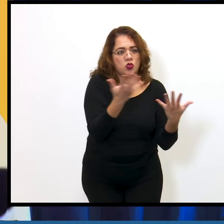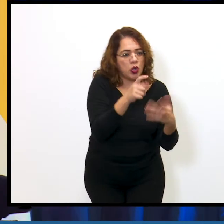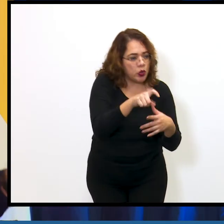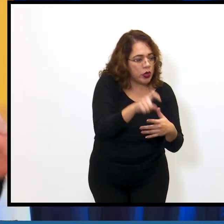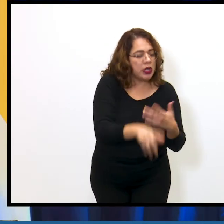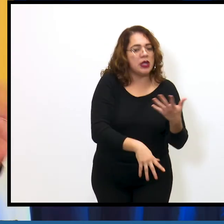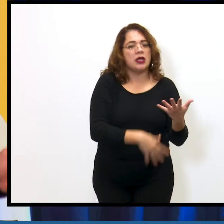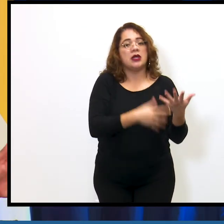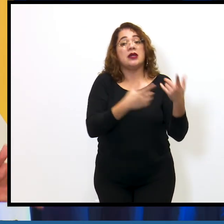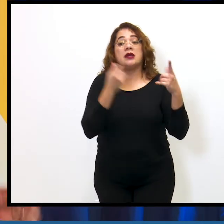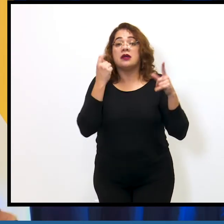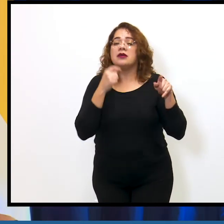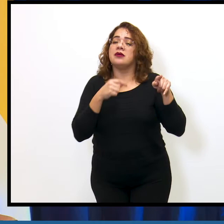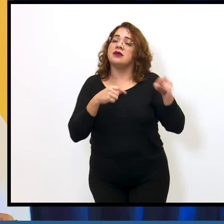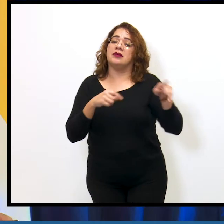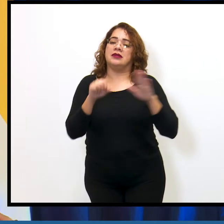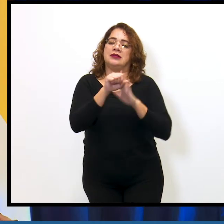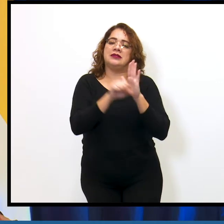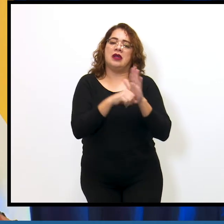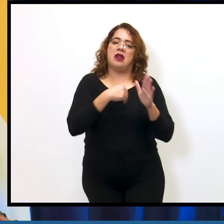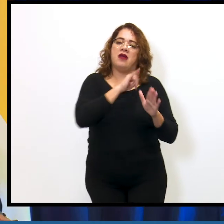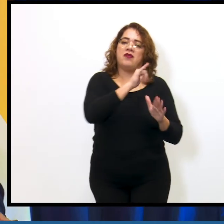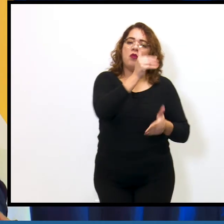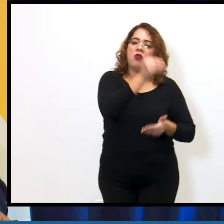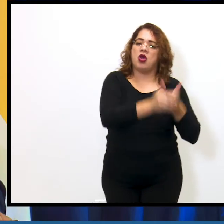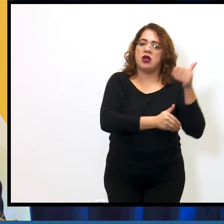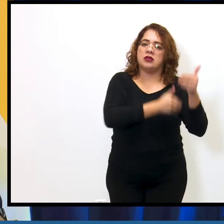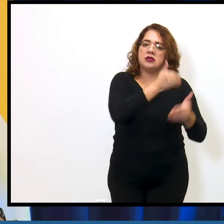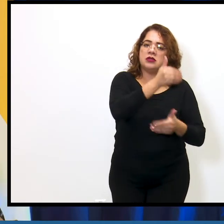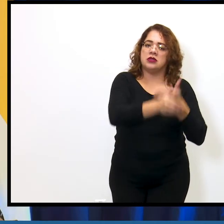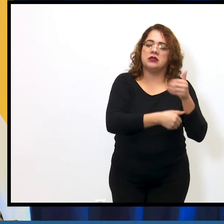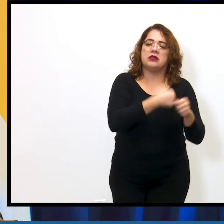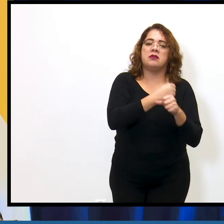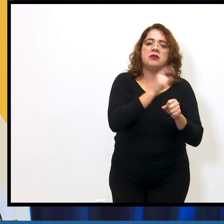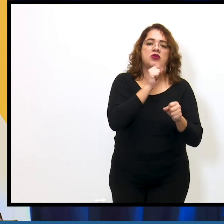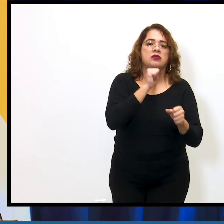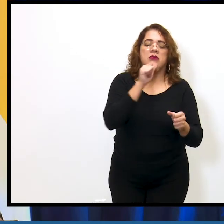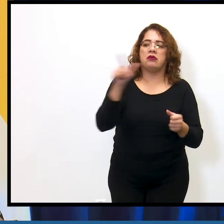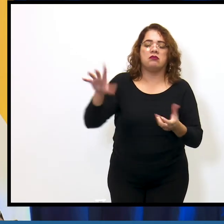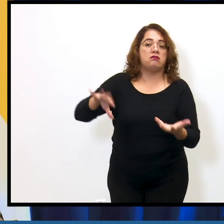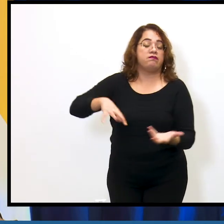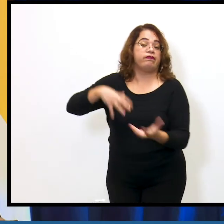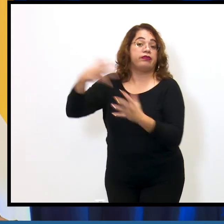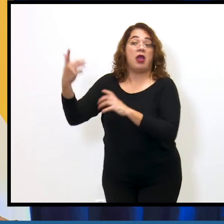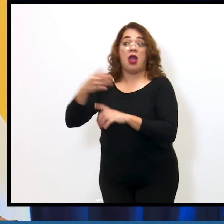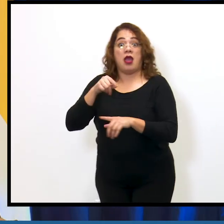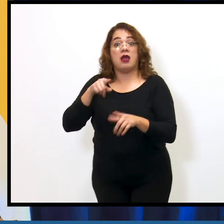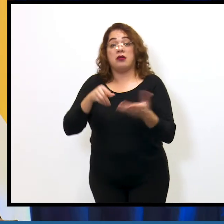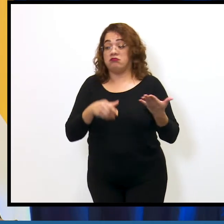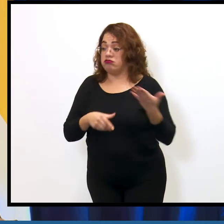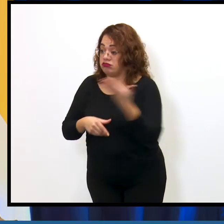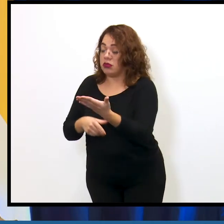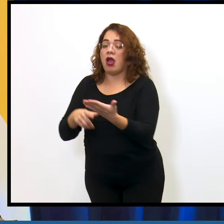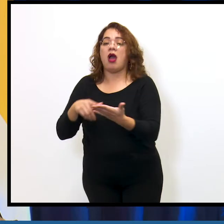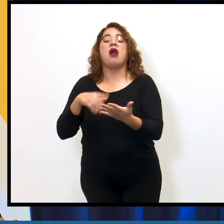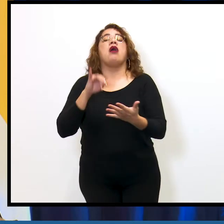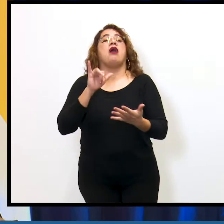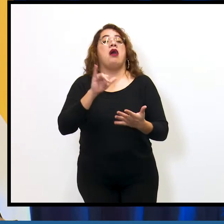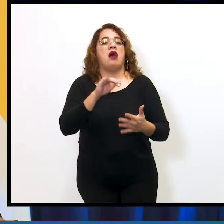follow their rules and then the hospital has got to meet those rules but I'm very very hopeful. I